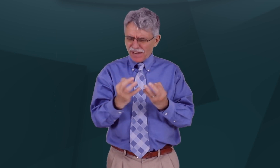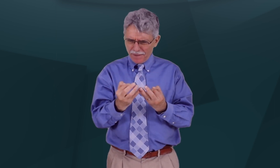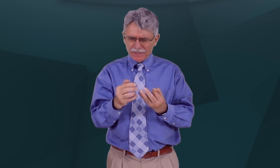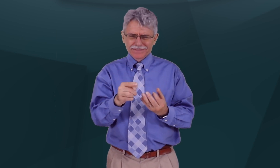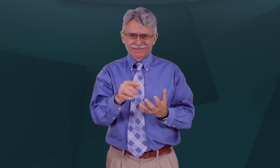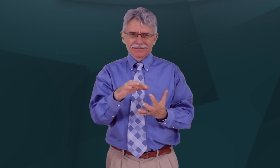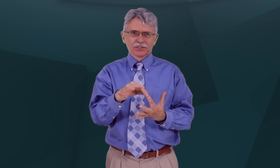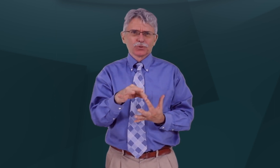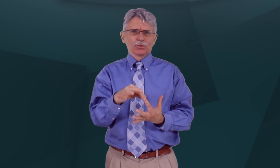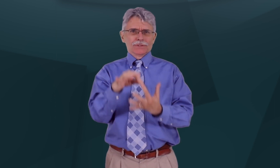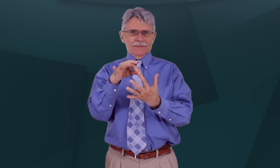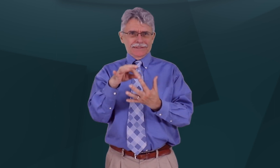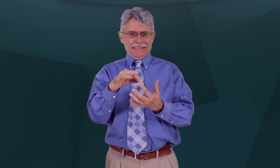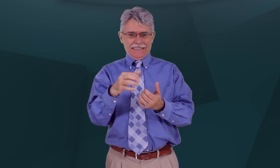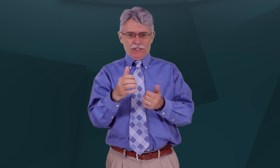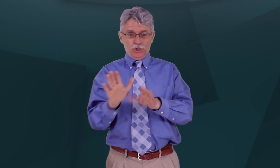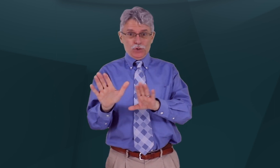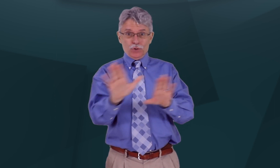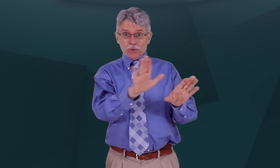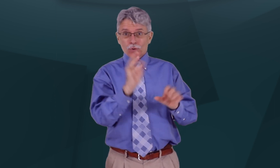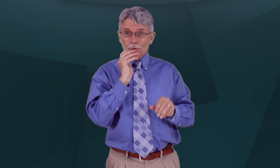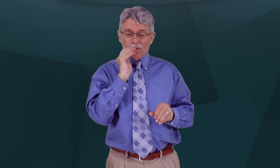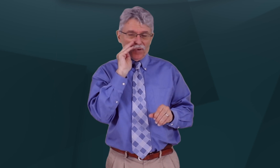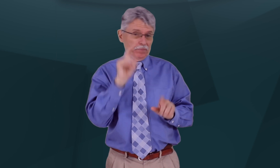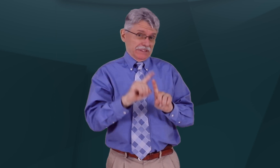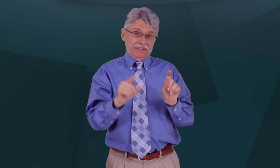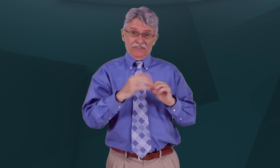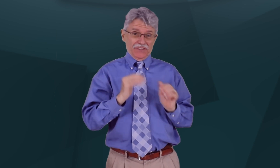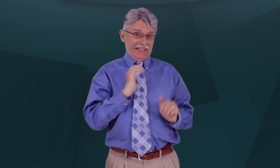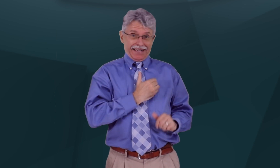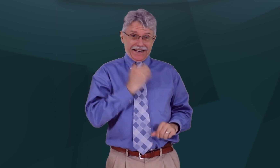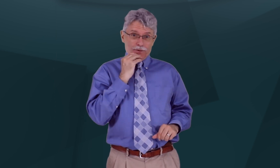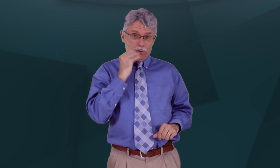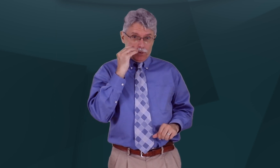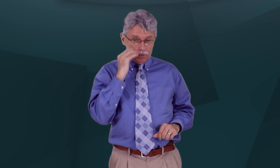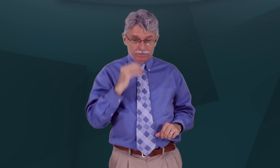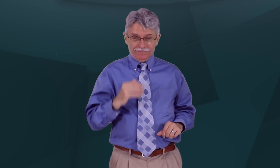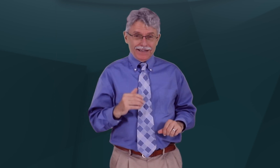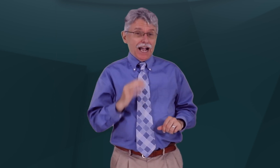Every family is unique. Your home is different than our home.